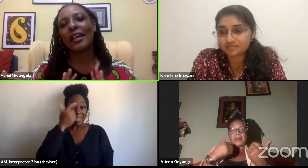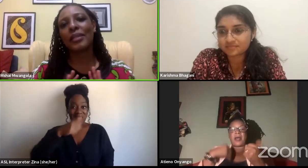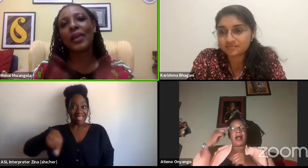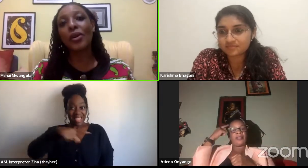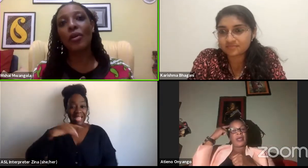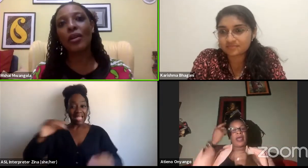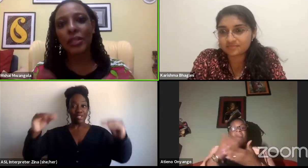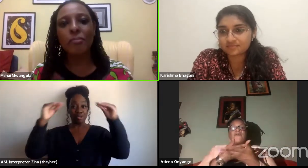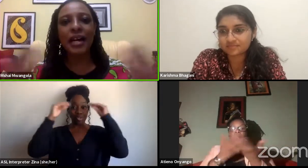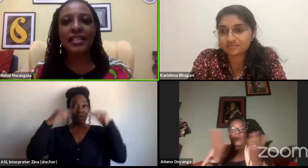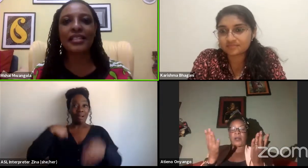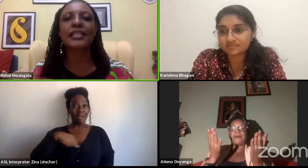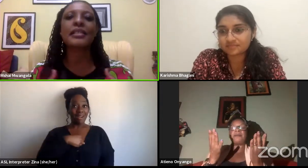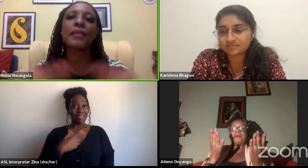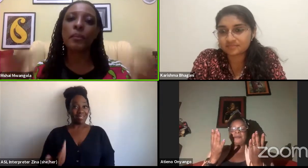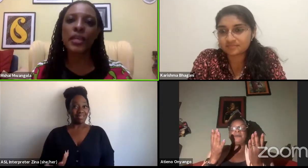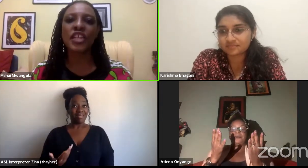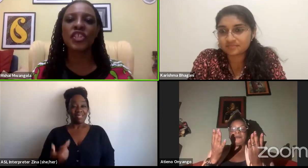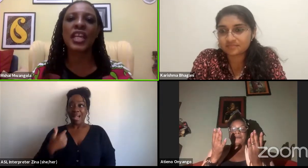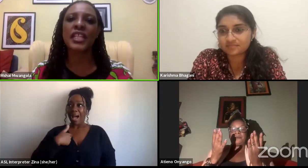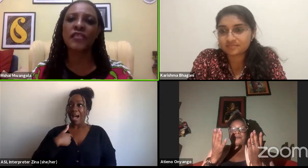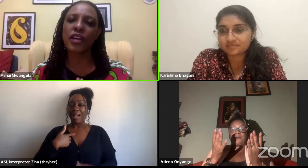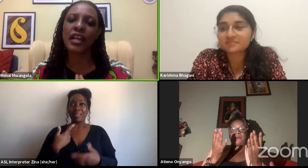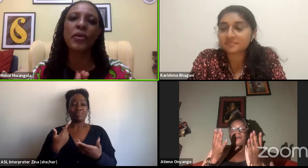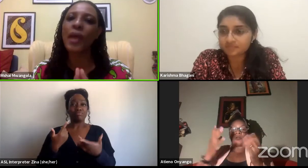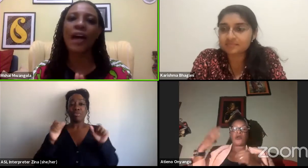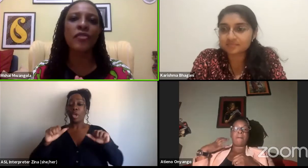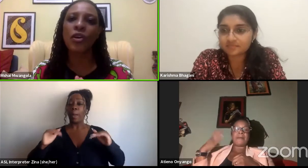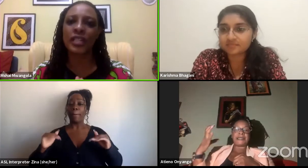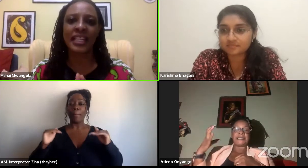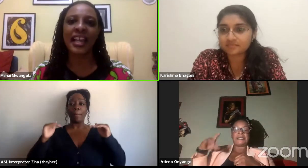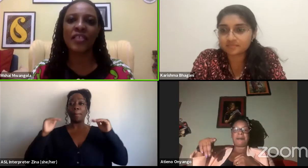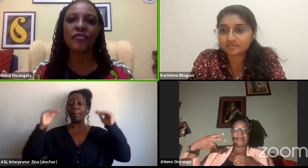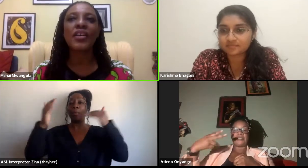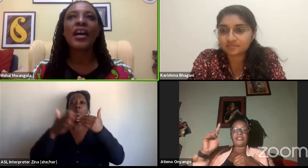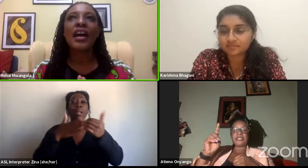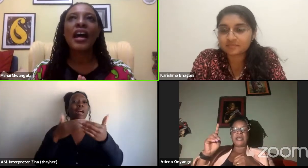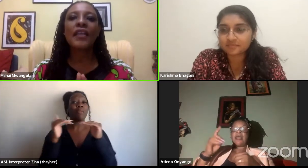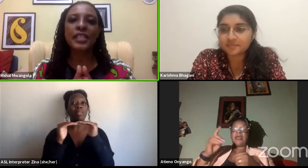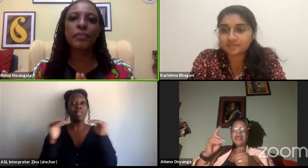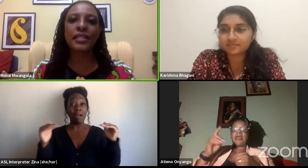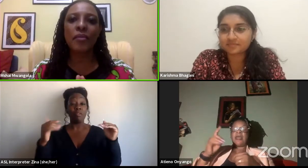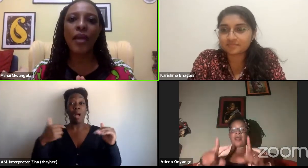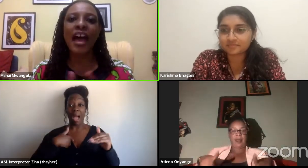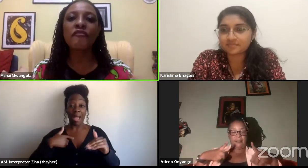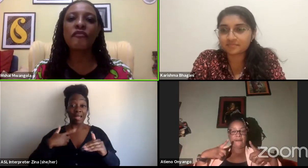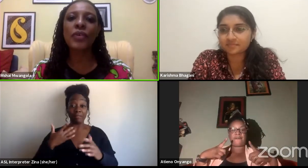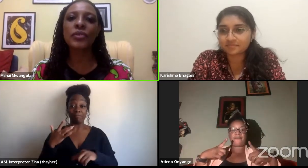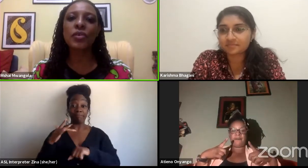I mean, I could go on, master's and the PhD, everywhere I've gotten in life, I've stepped somewhere and found